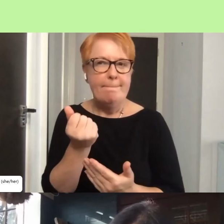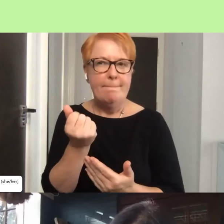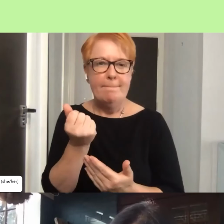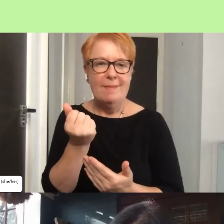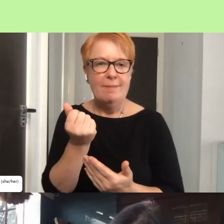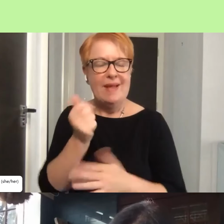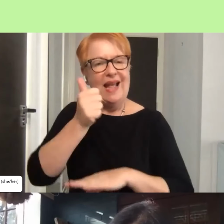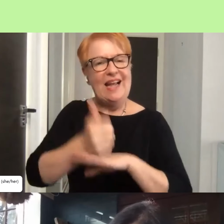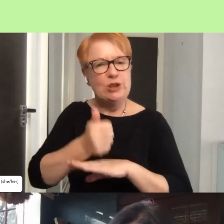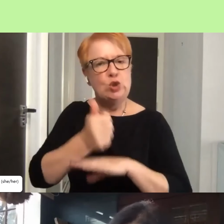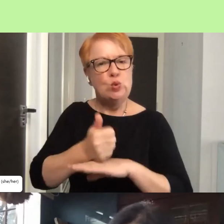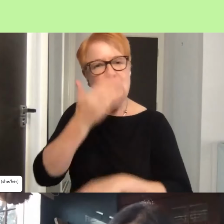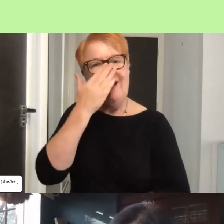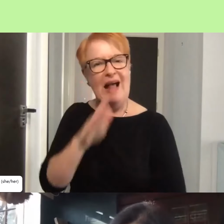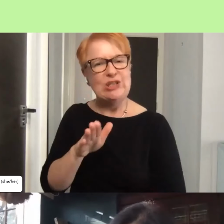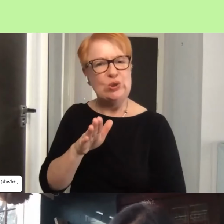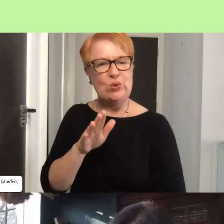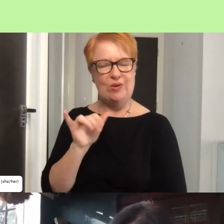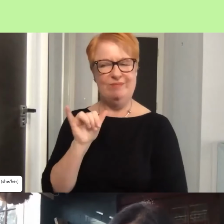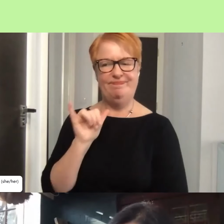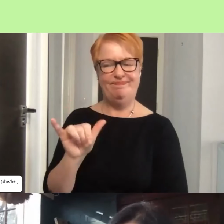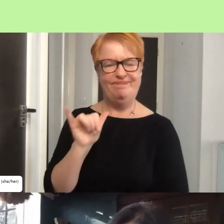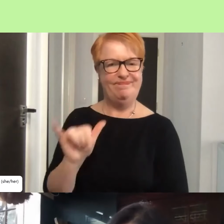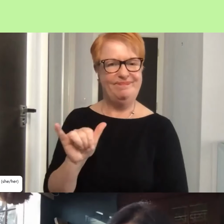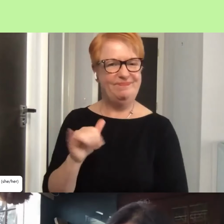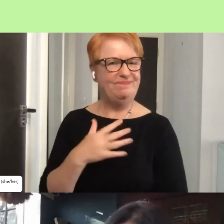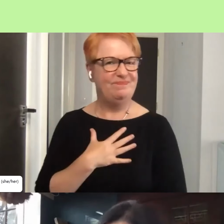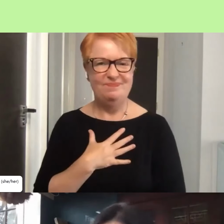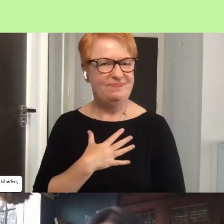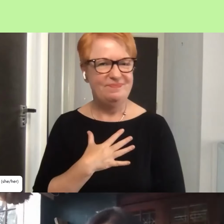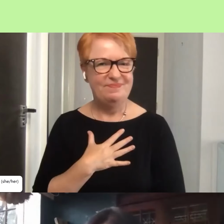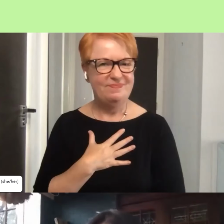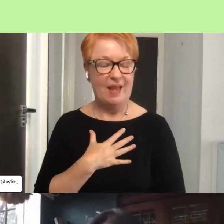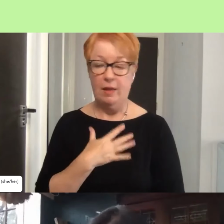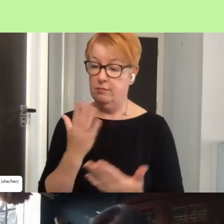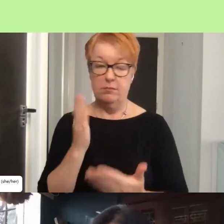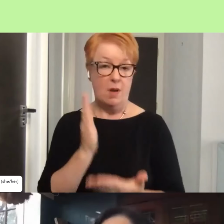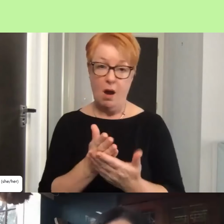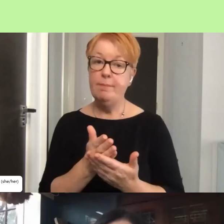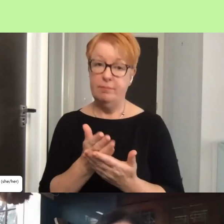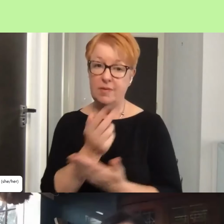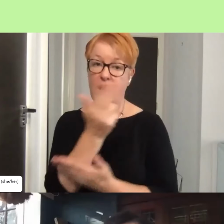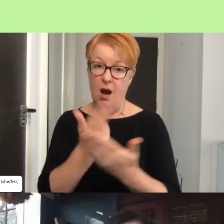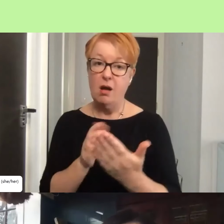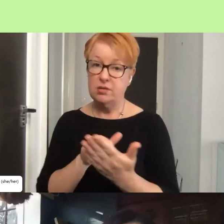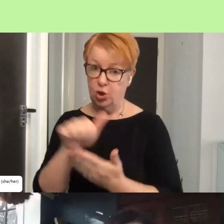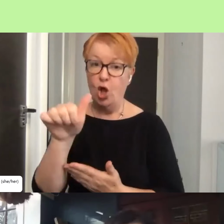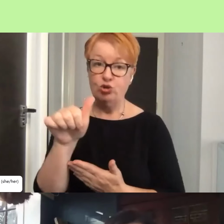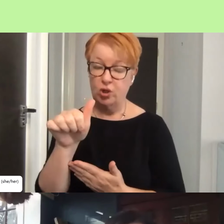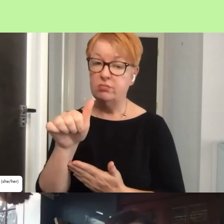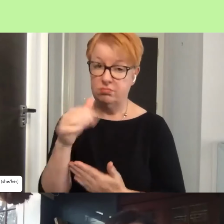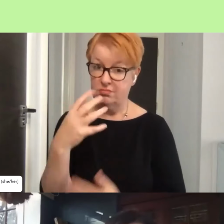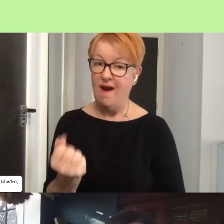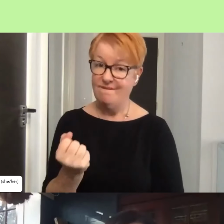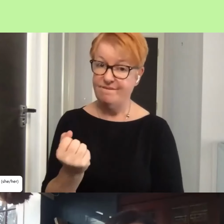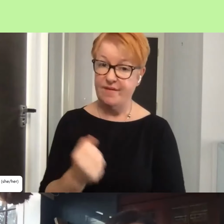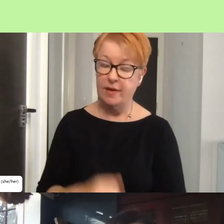especially even within the arts and culture institutions, we really need to make this